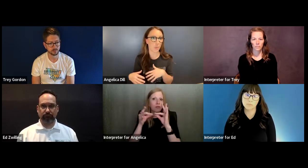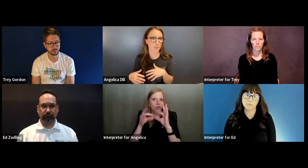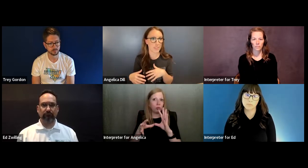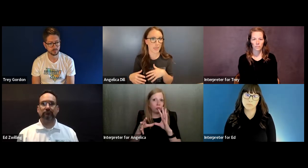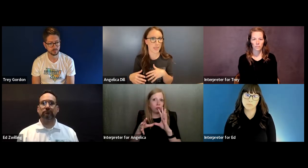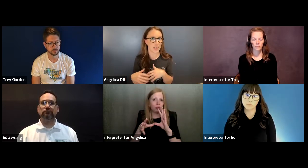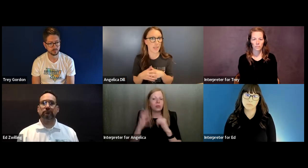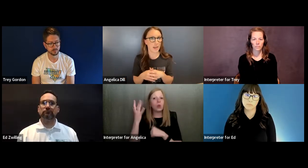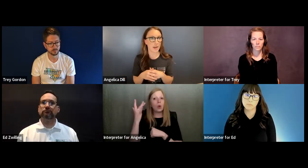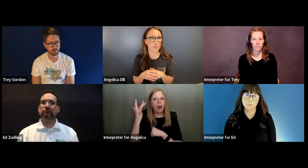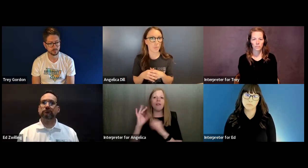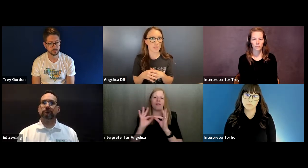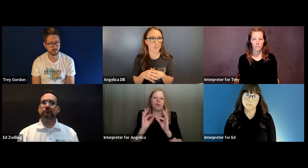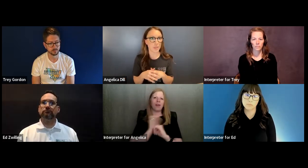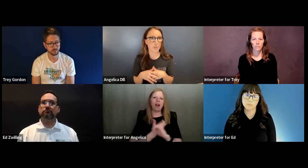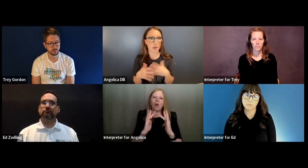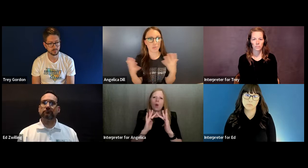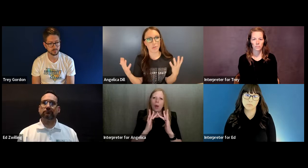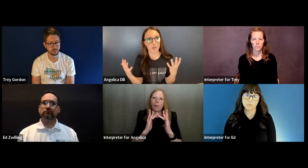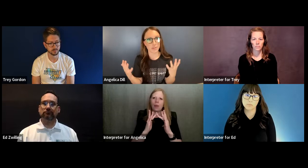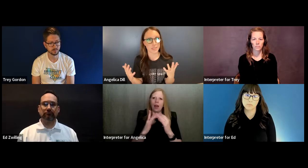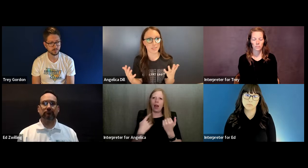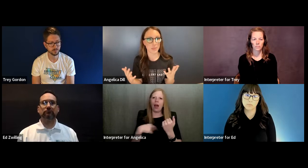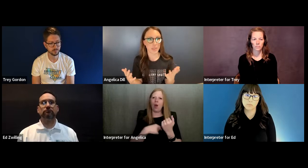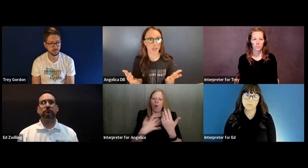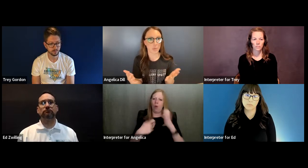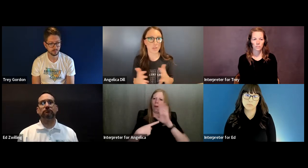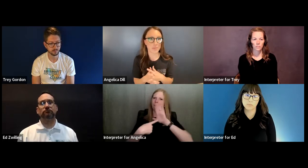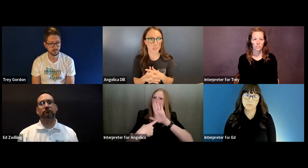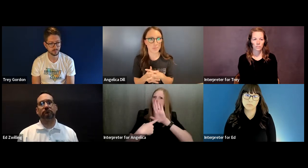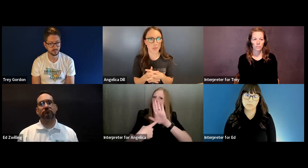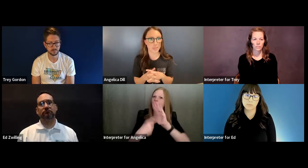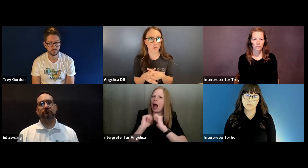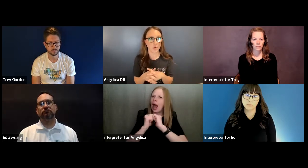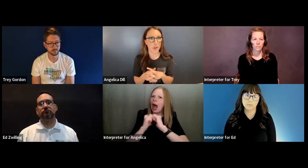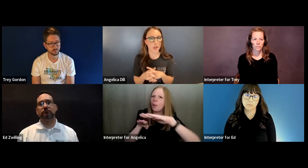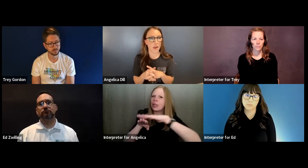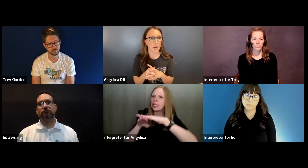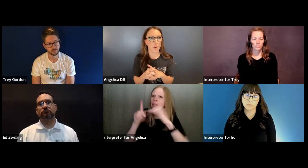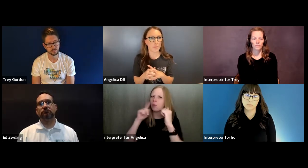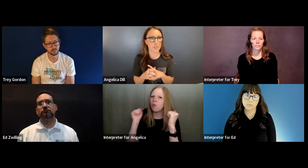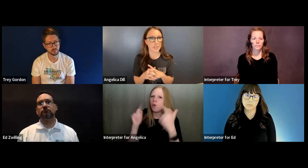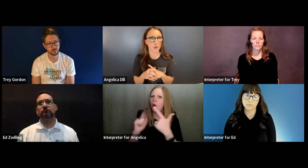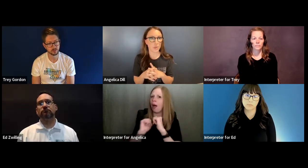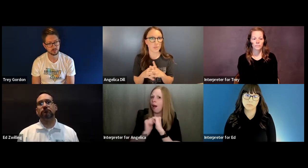website we want to be a model of accessibility and equity as much as possible um and so you'll